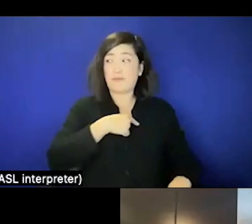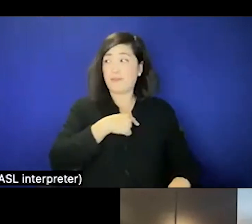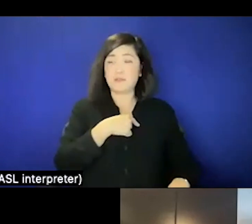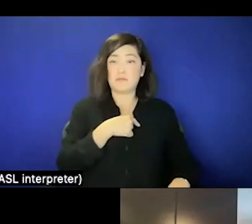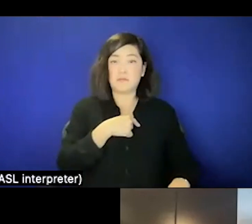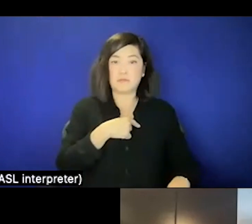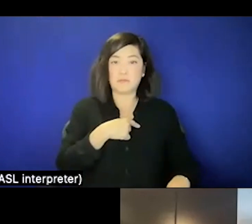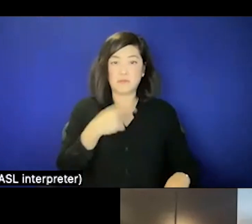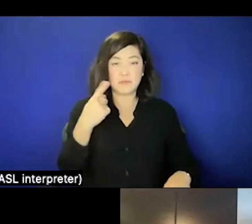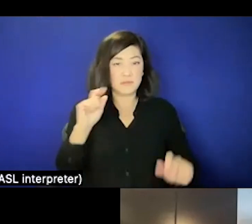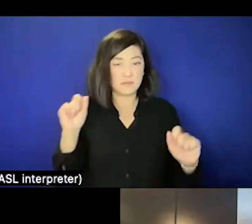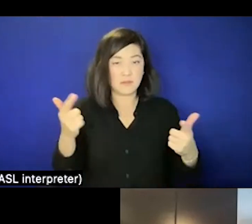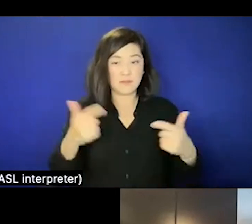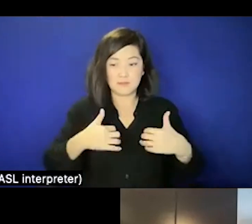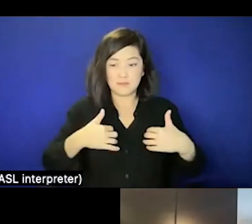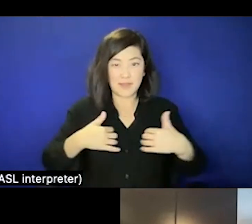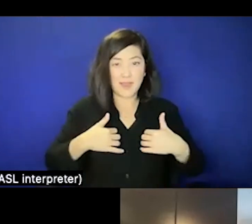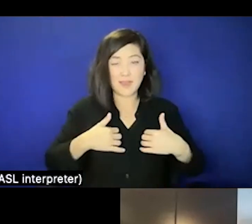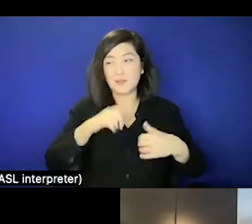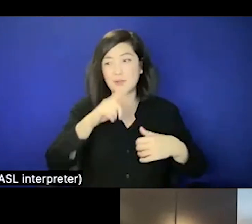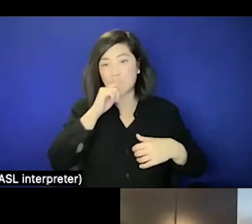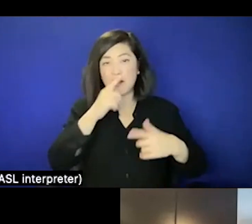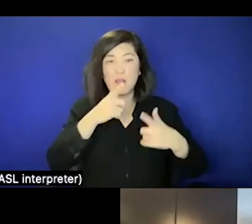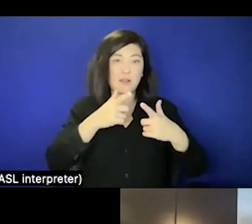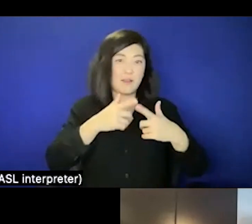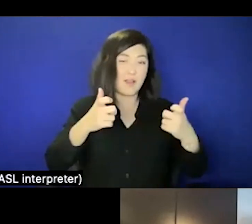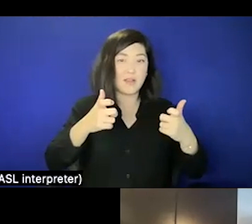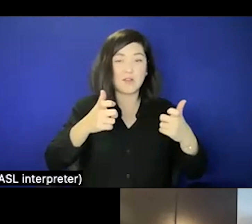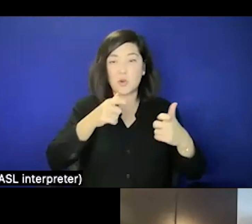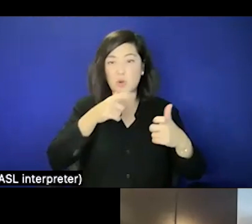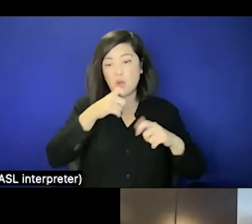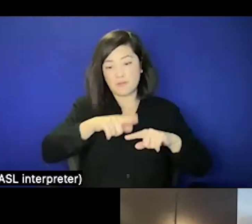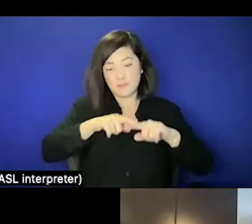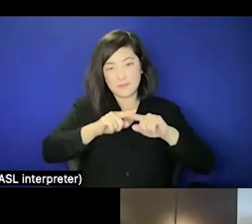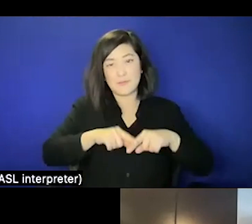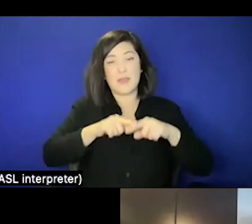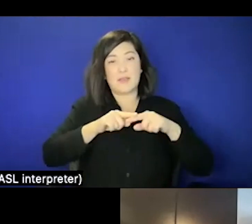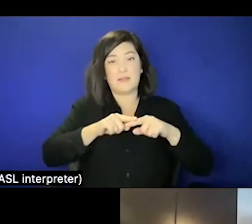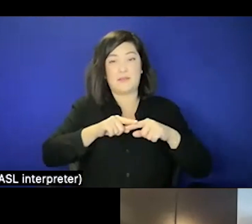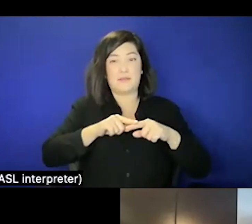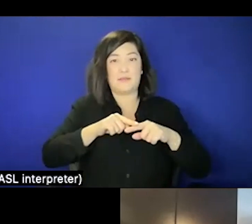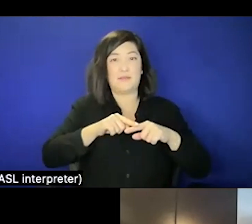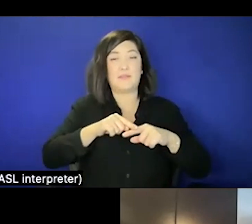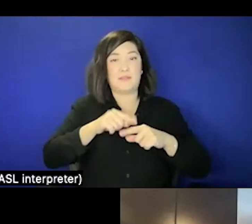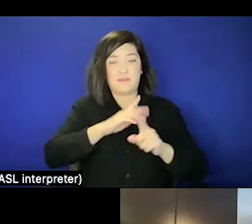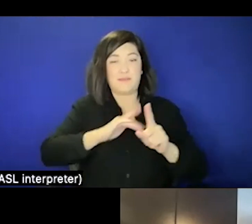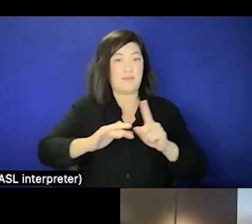are here that we rely upon for the ecosystem. The book industry is not the biggest player in